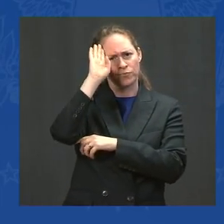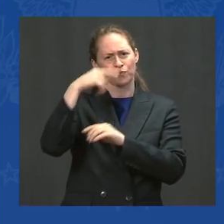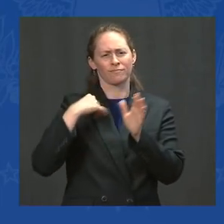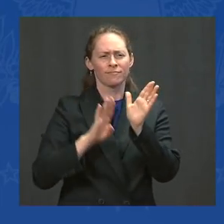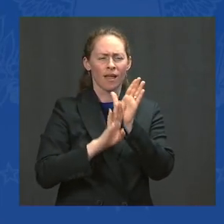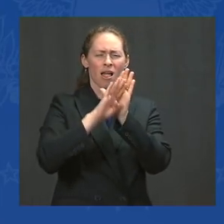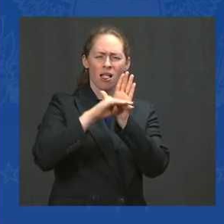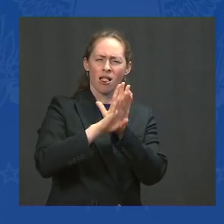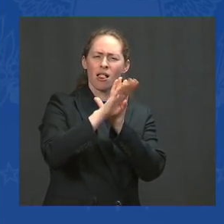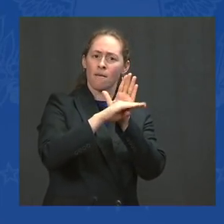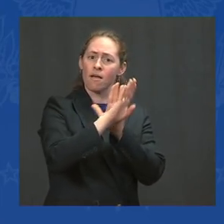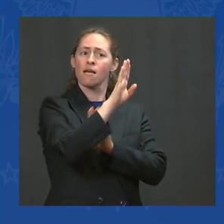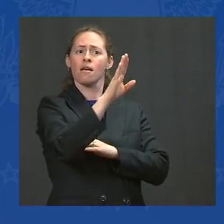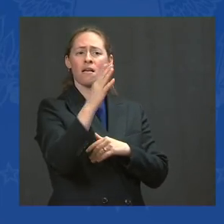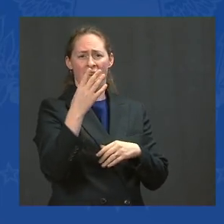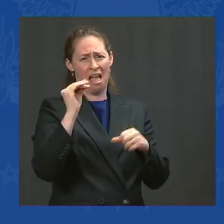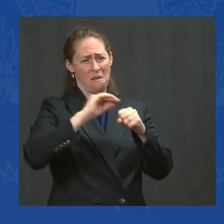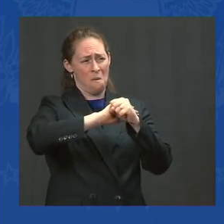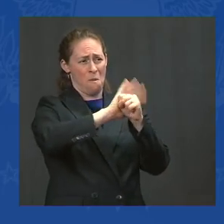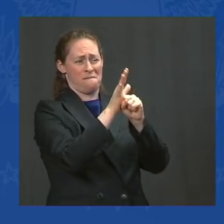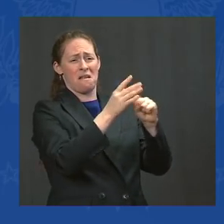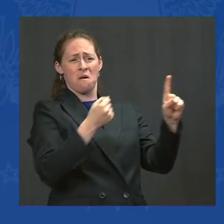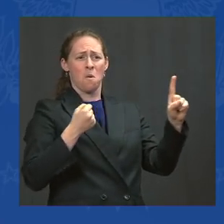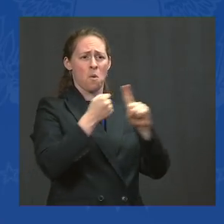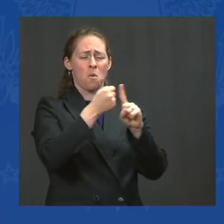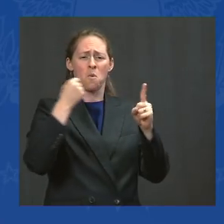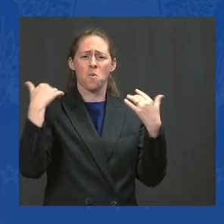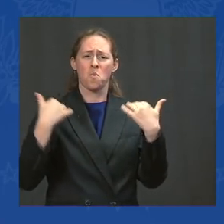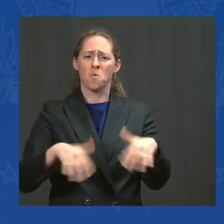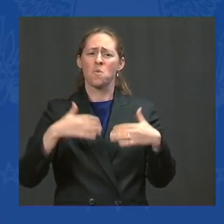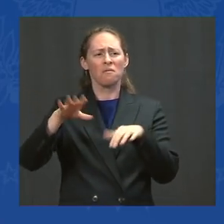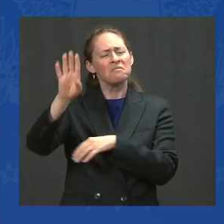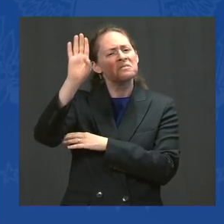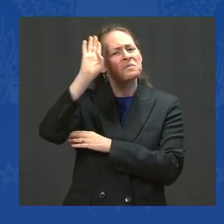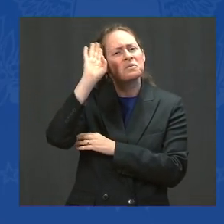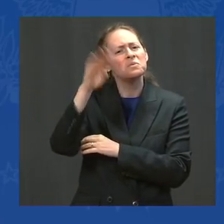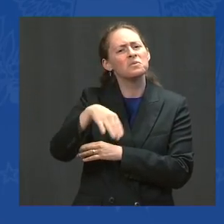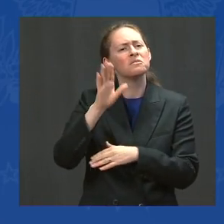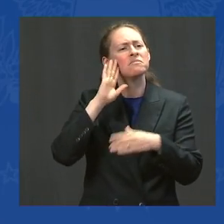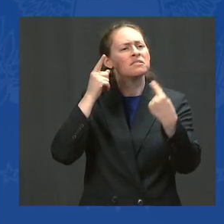And I -- there are going to be ups and downs. We saw a great example of that just last week.